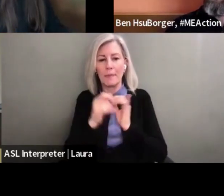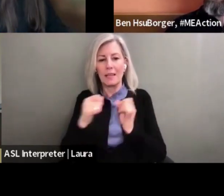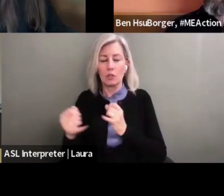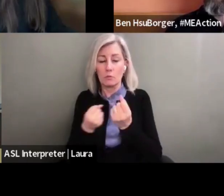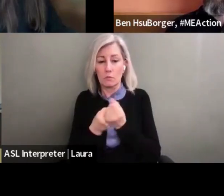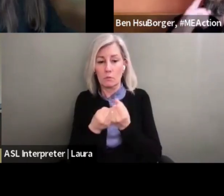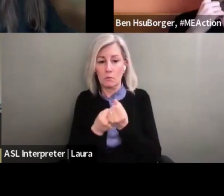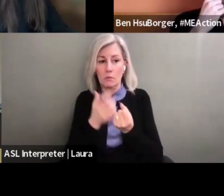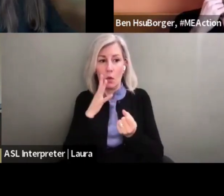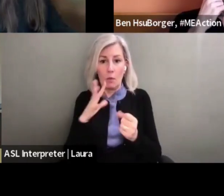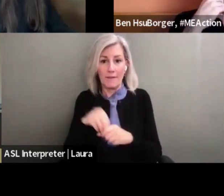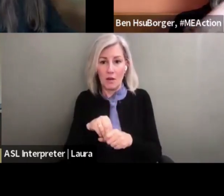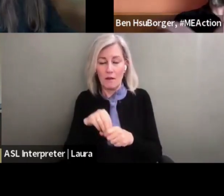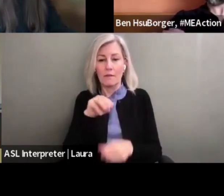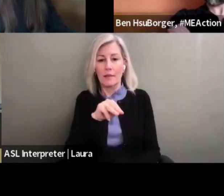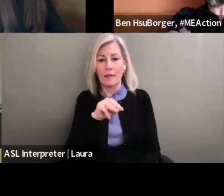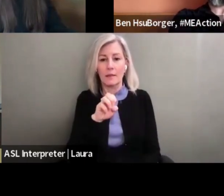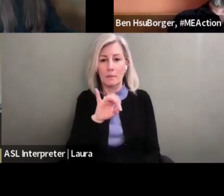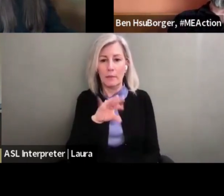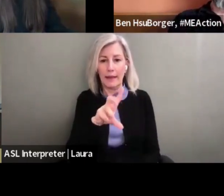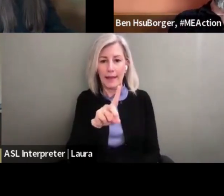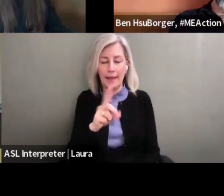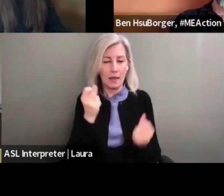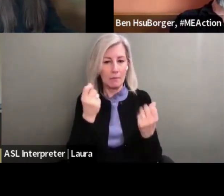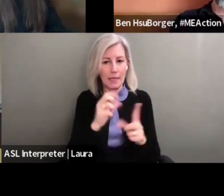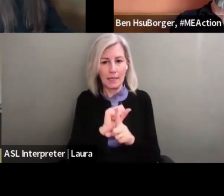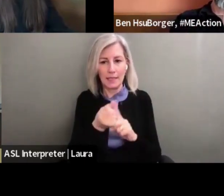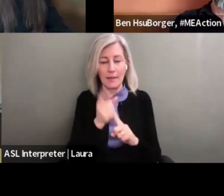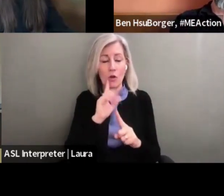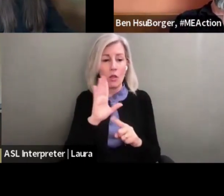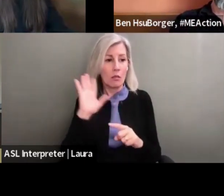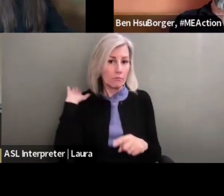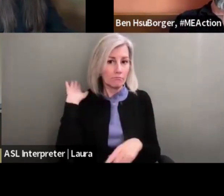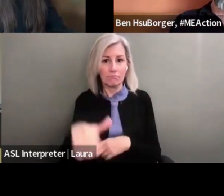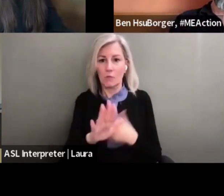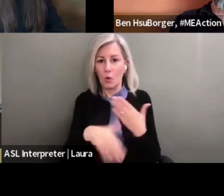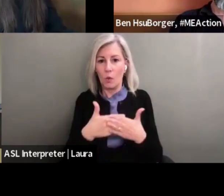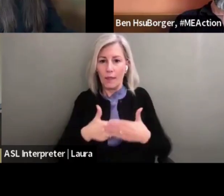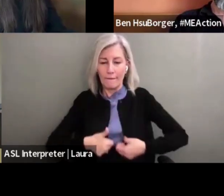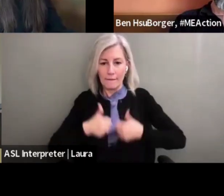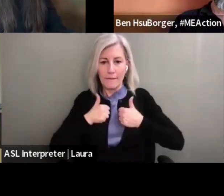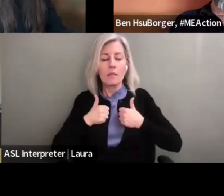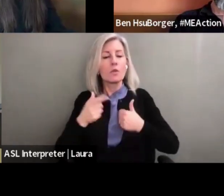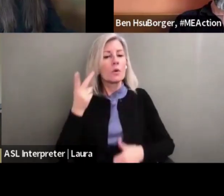and they require lifetime or longtime individualized supports.